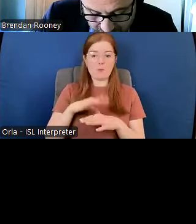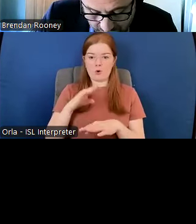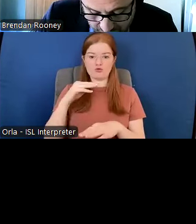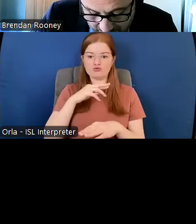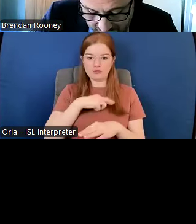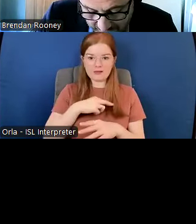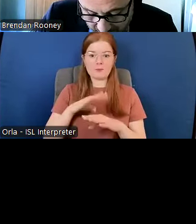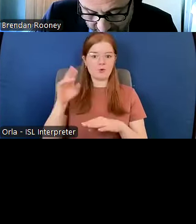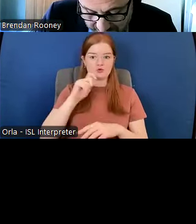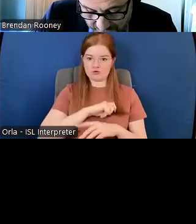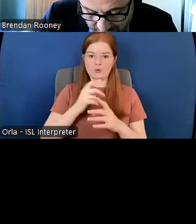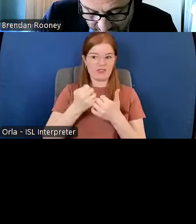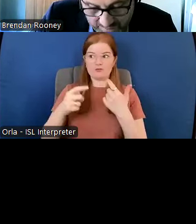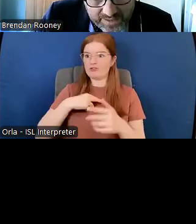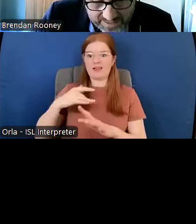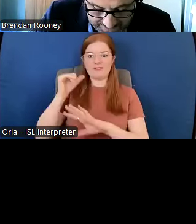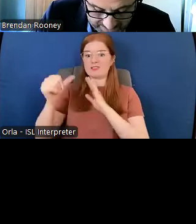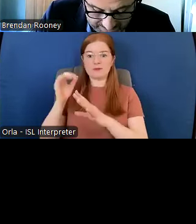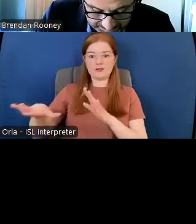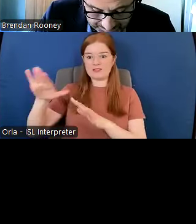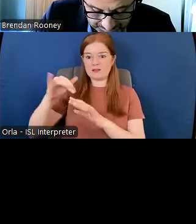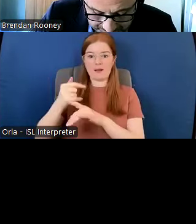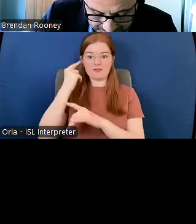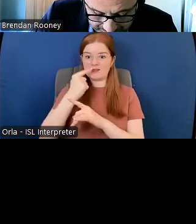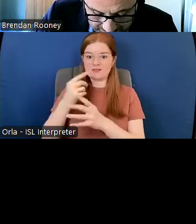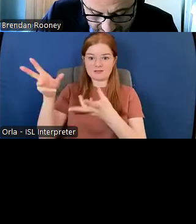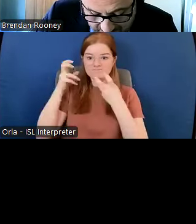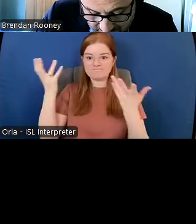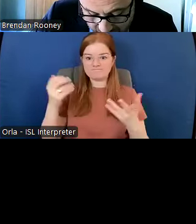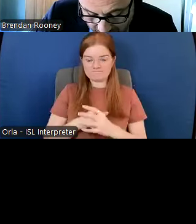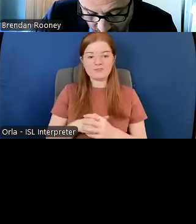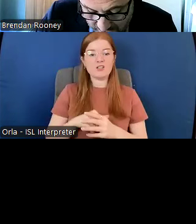truer than the realities registered by the senses. This is indicative of Hone and